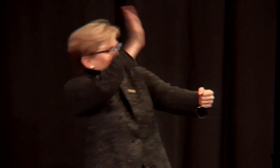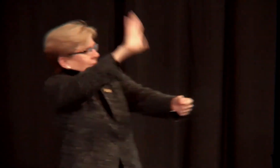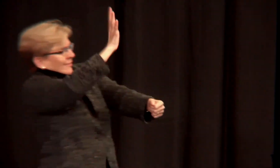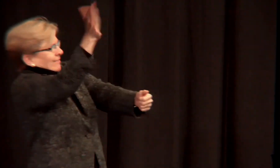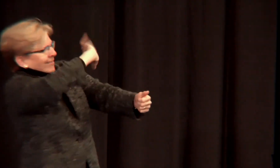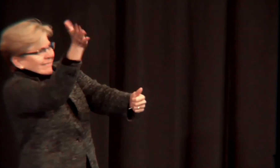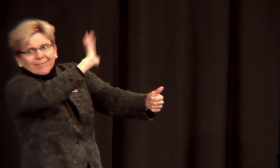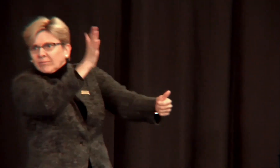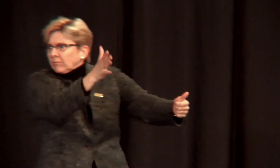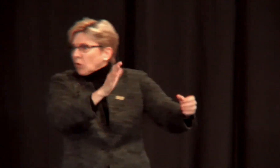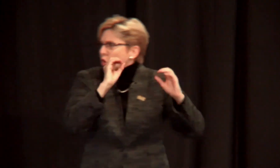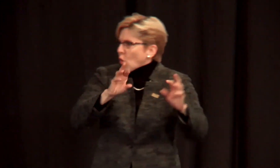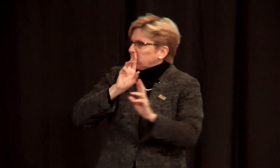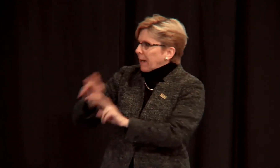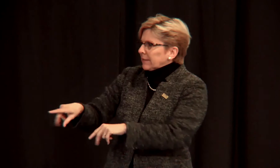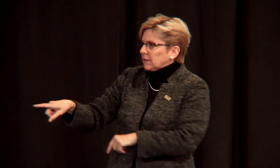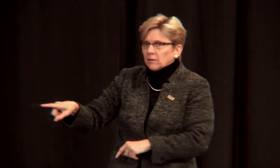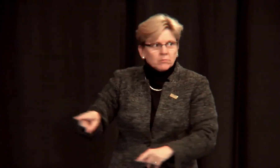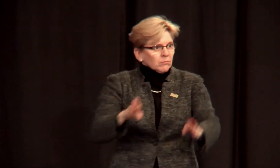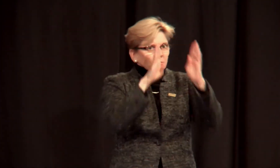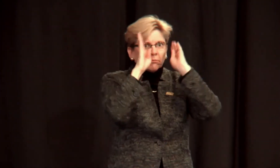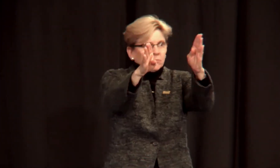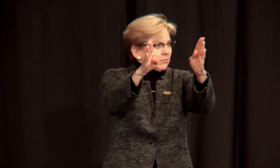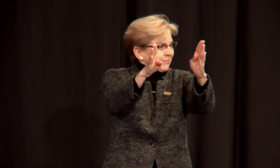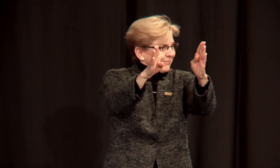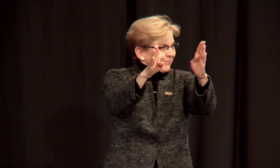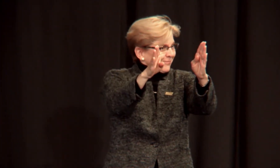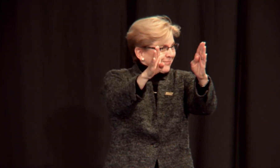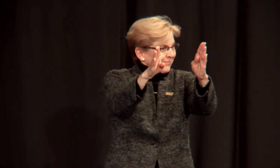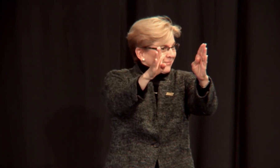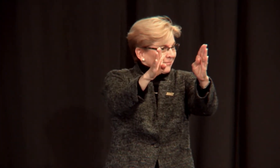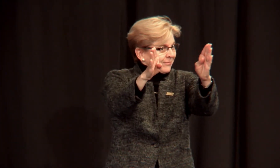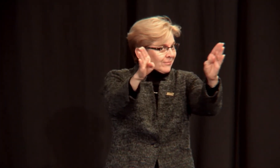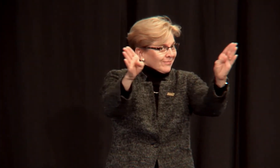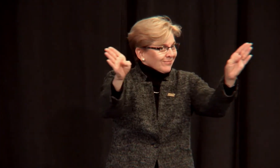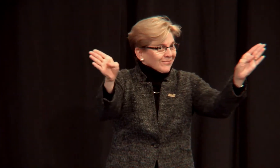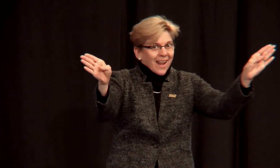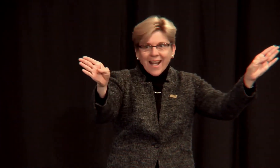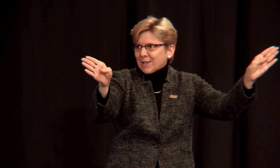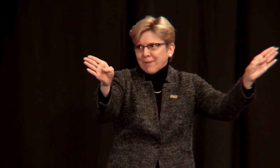they do not respond no matter how hard you wave and it's because